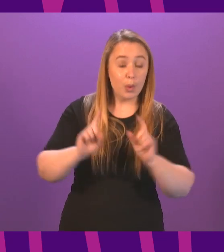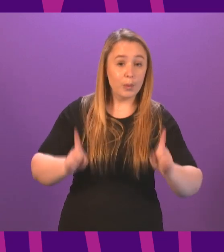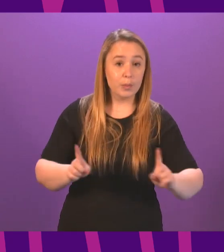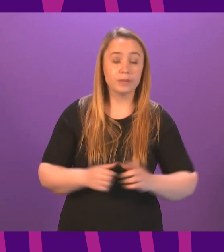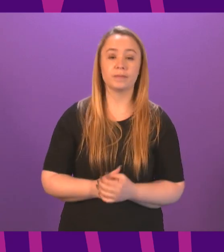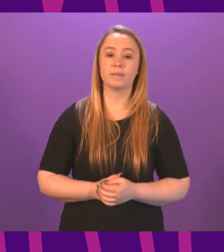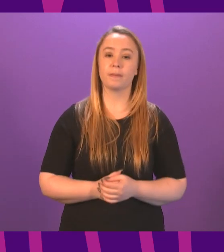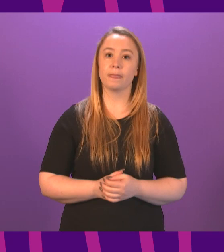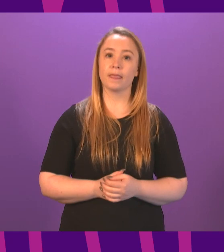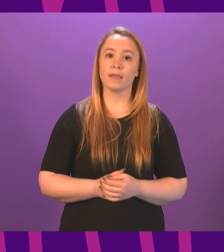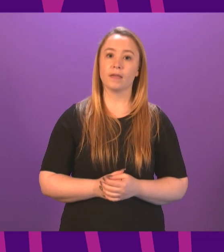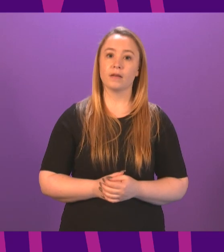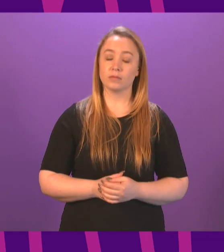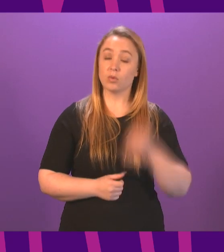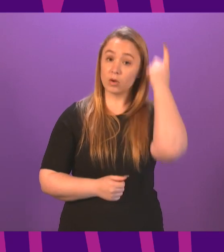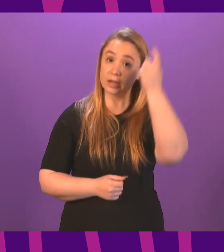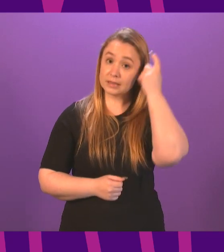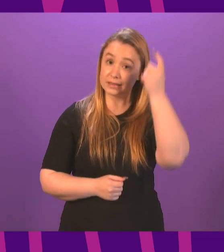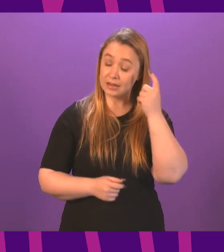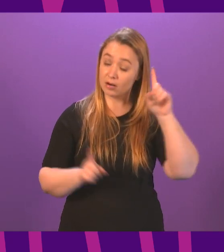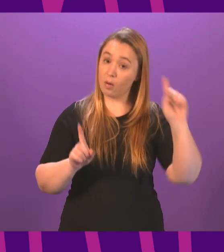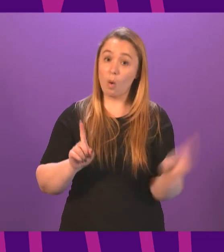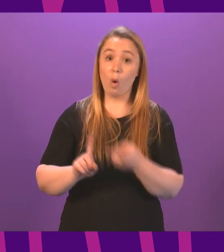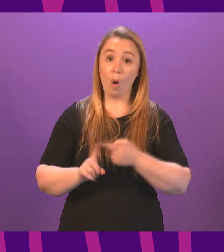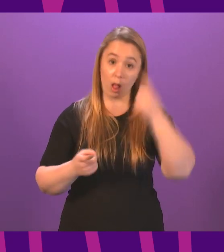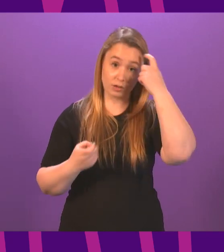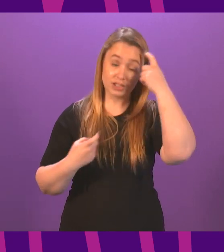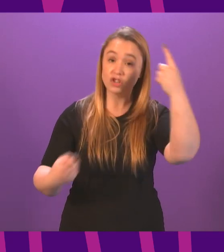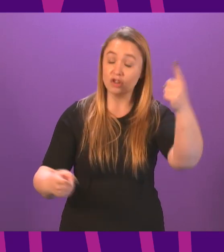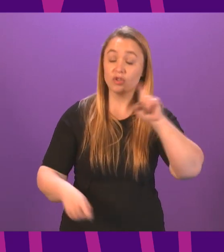all reasonable suggestions.